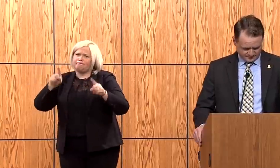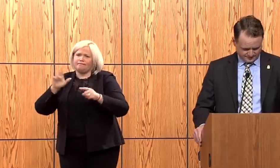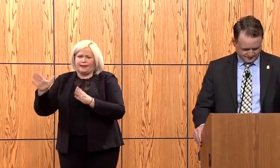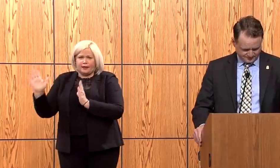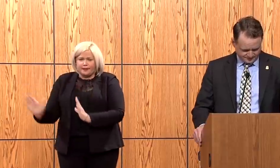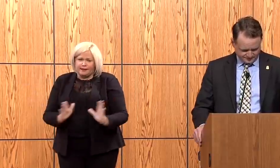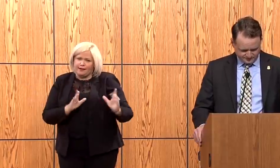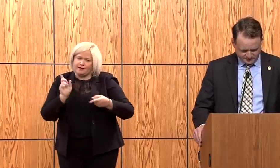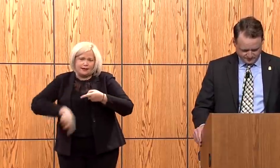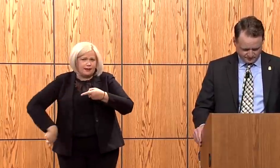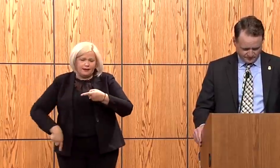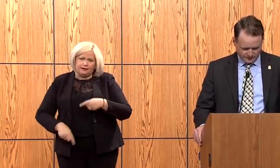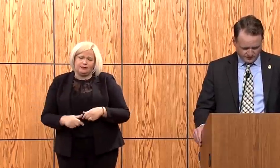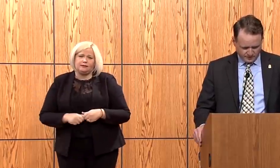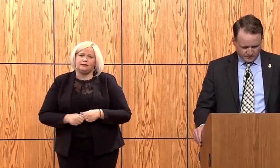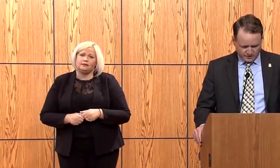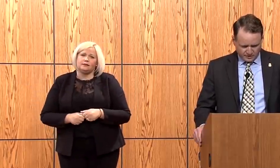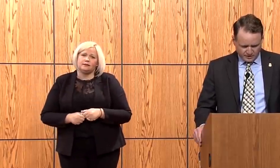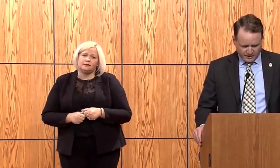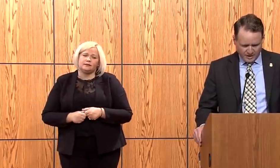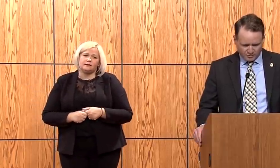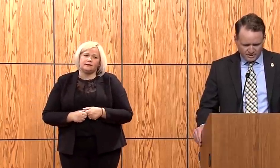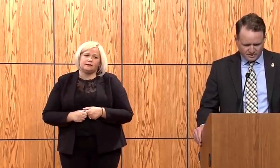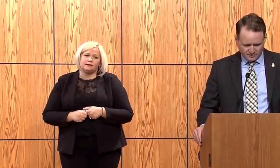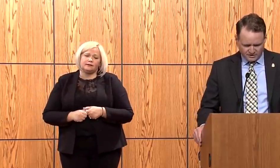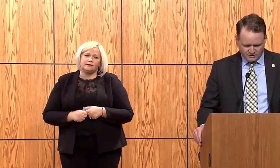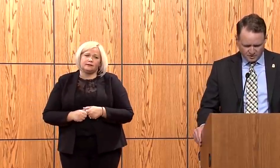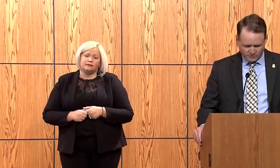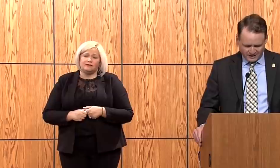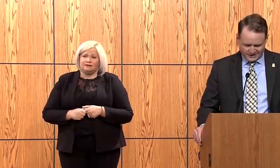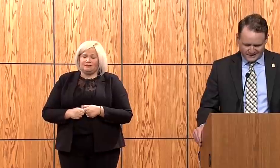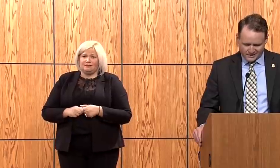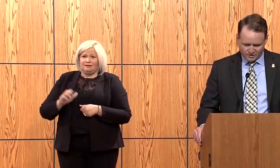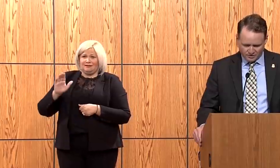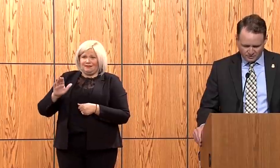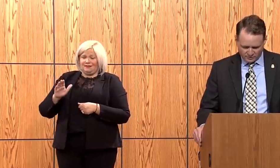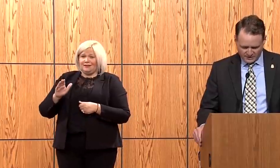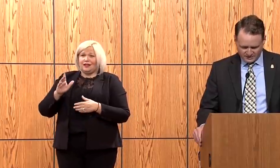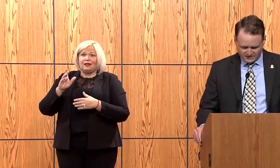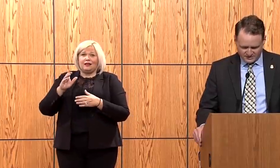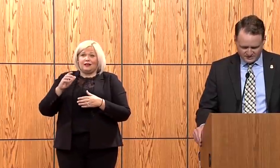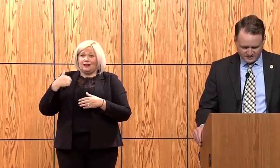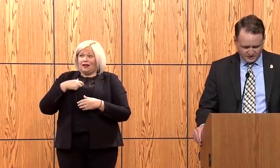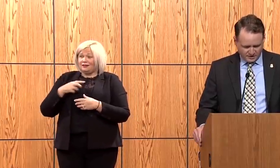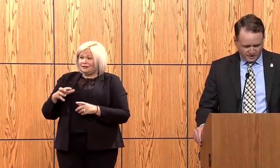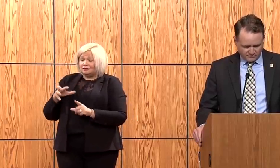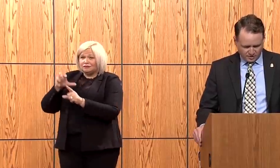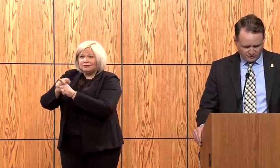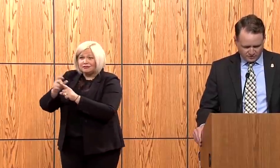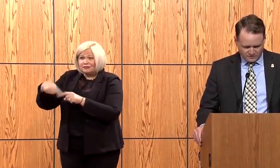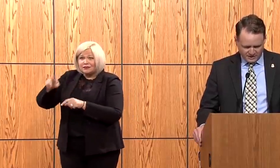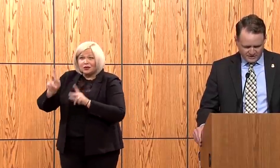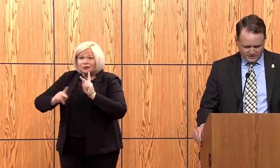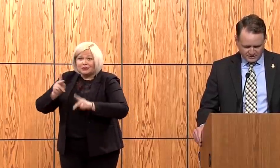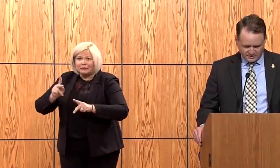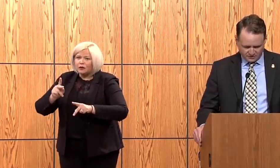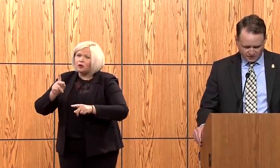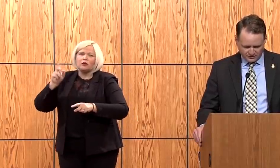STANDS READY TO IDENTIFY, DISRUPT AND DISMANTLE THEIR DISRUPT AND DISMANTLE THEIR OPERATIONS PREVENTING THEM FROM OPERATIONS PREVENTING THEM FROM FOLLOWING THROUGH ON THOSE FOLLOWING THROUGH ON THOSE PLANS. PLANS. AN OPERATION OF THIS SCOPE